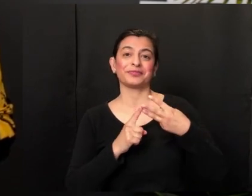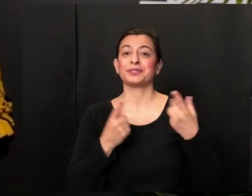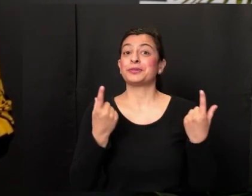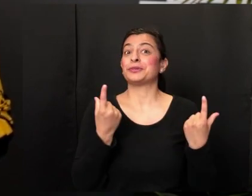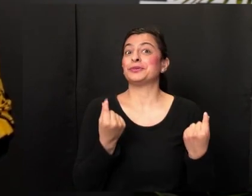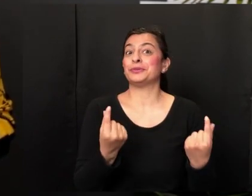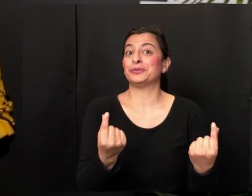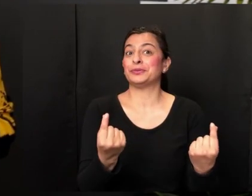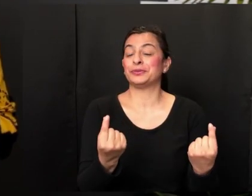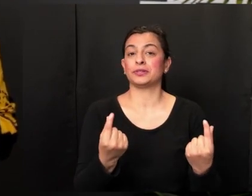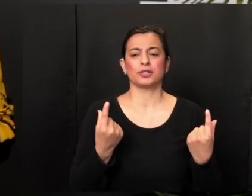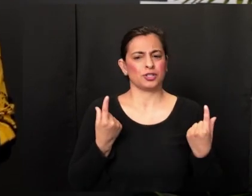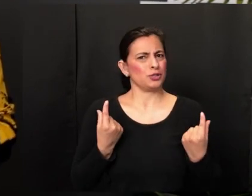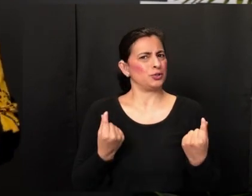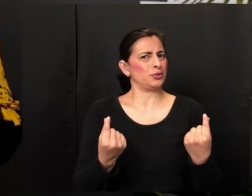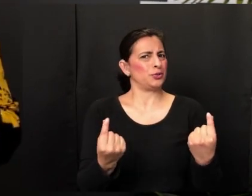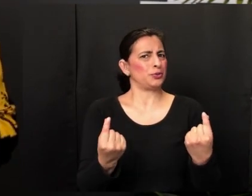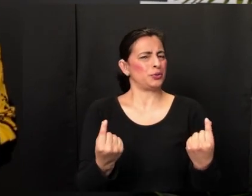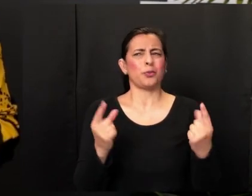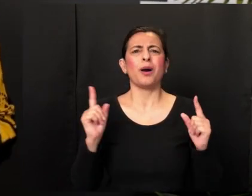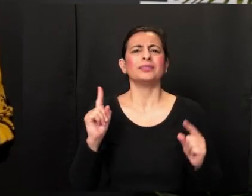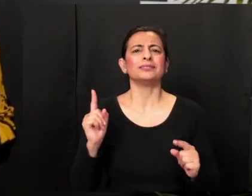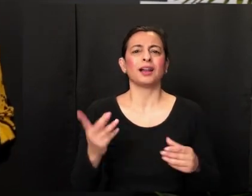it’s really that simple.